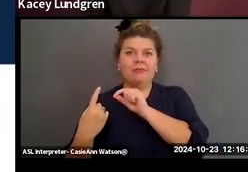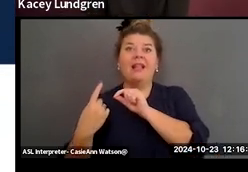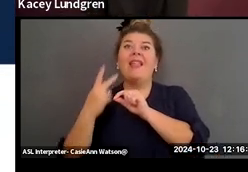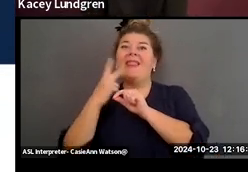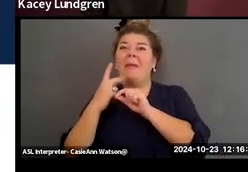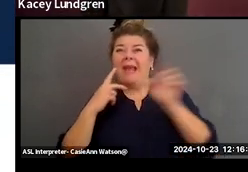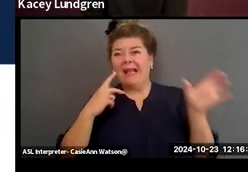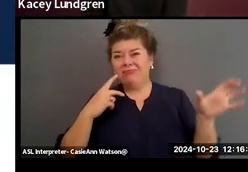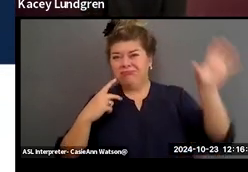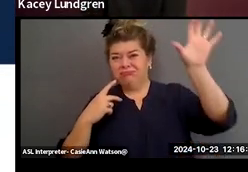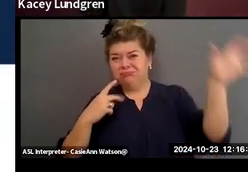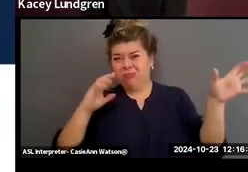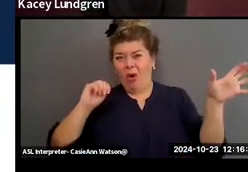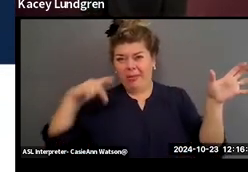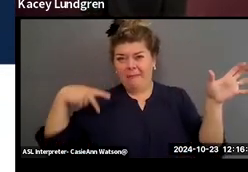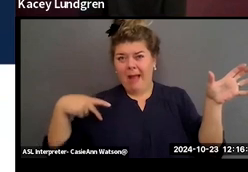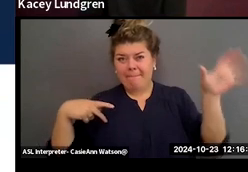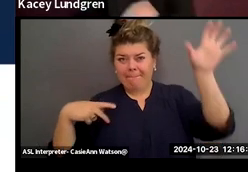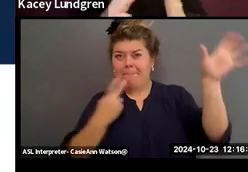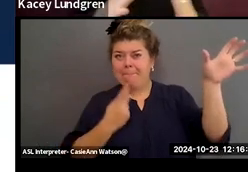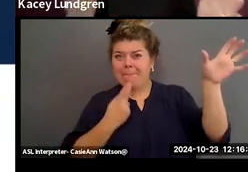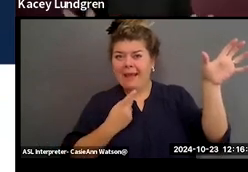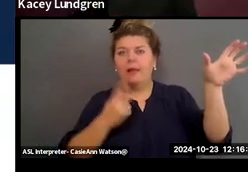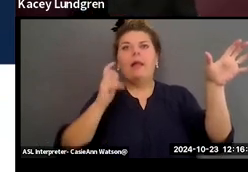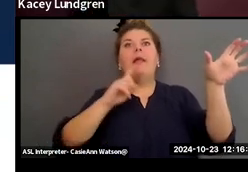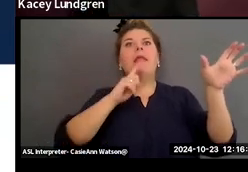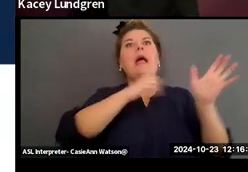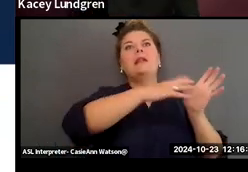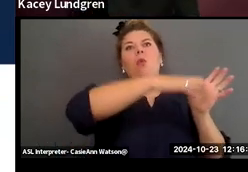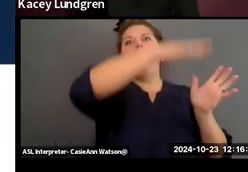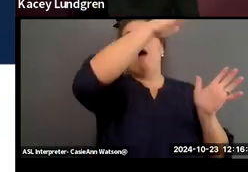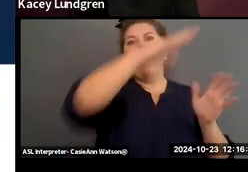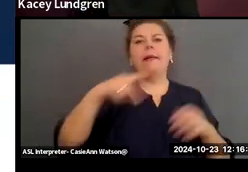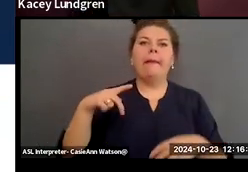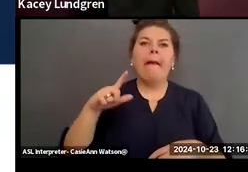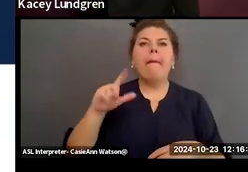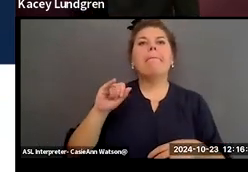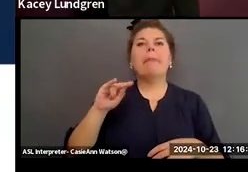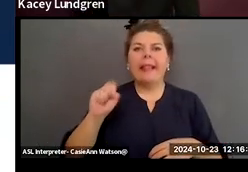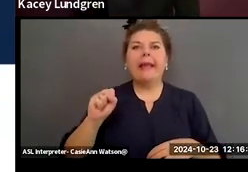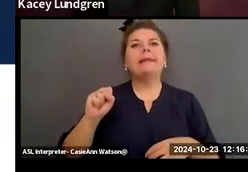that you see on the other side of the map, that represents the widest range of Plains Indian Sign Language.